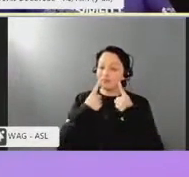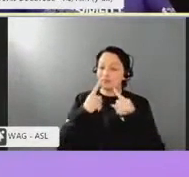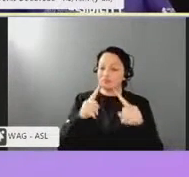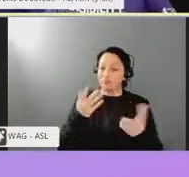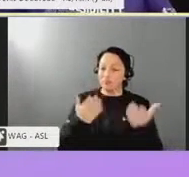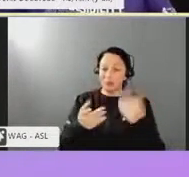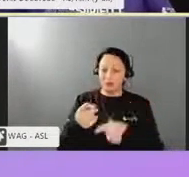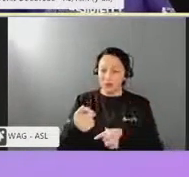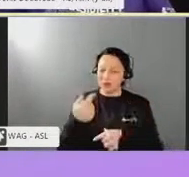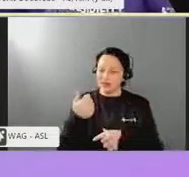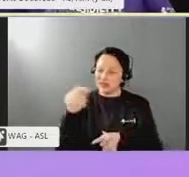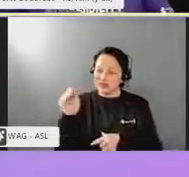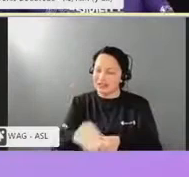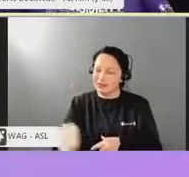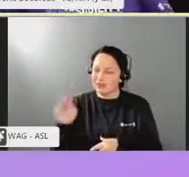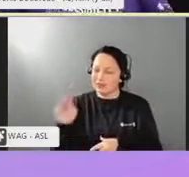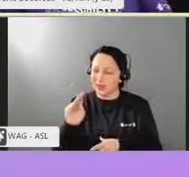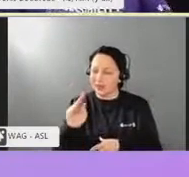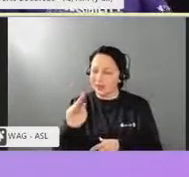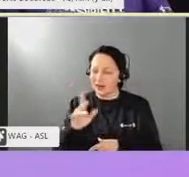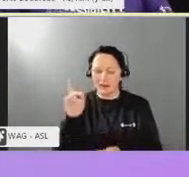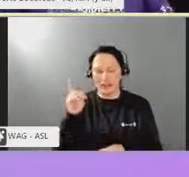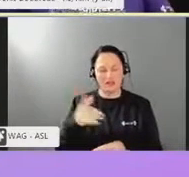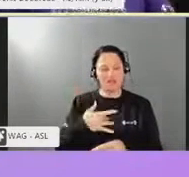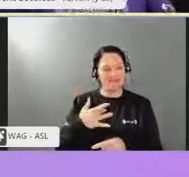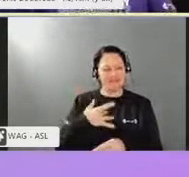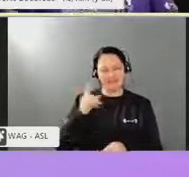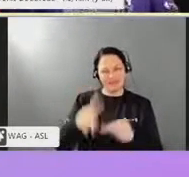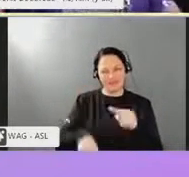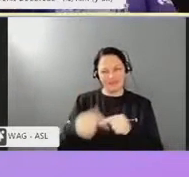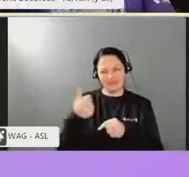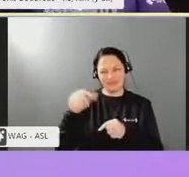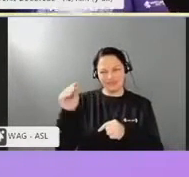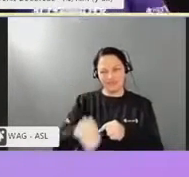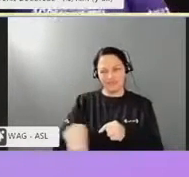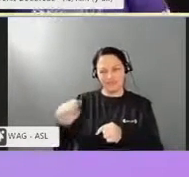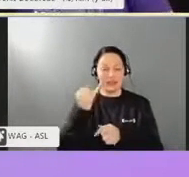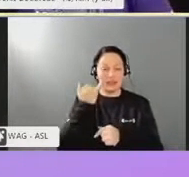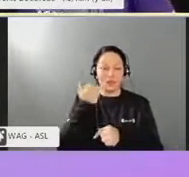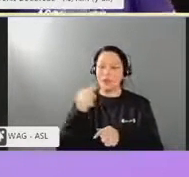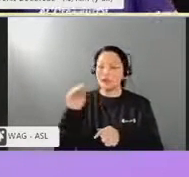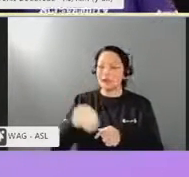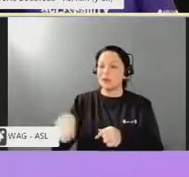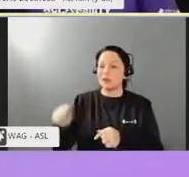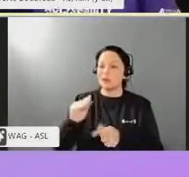contract or getting a new client. However you want to convert that. The mask still works. For you it might be